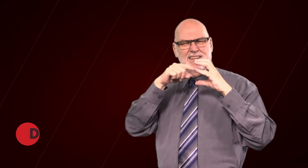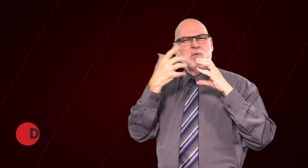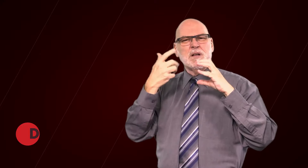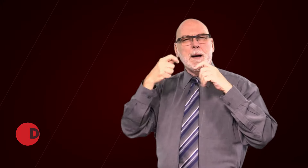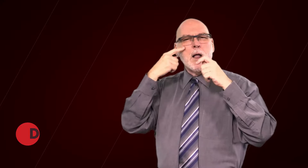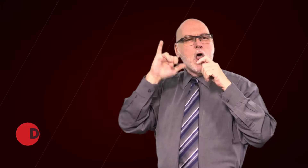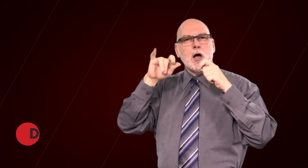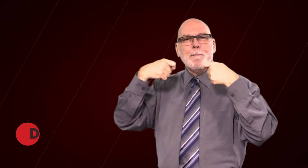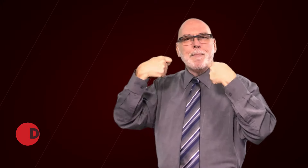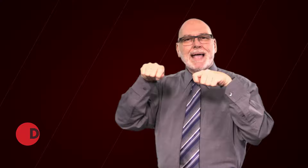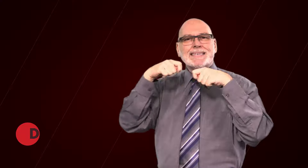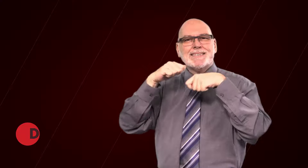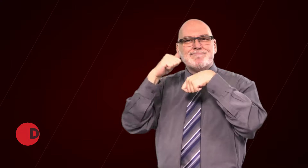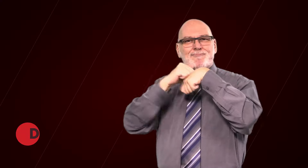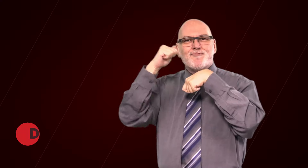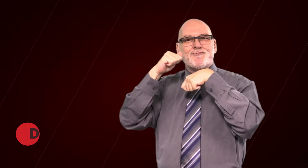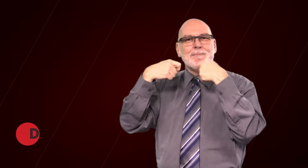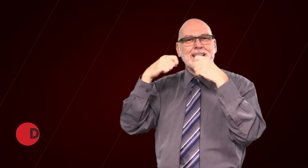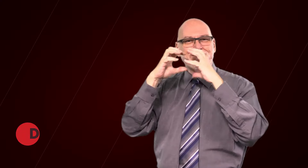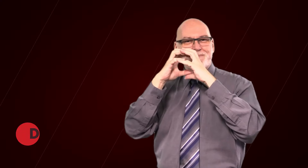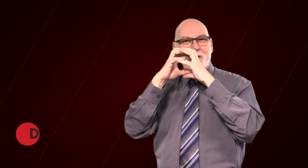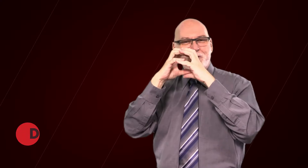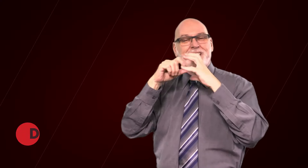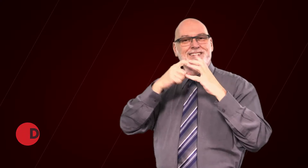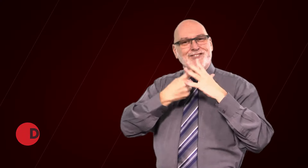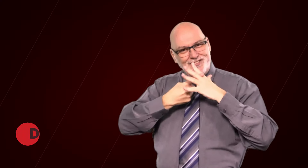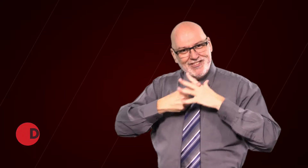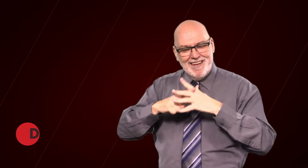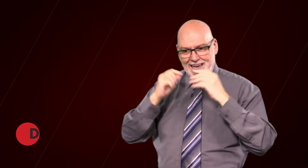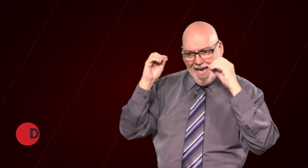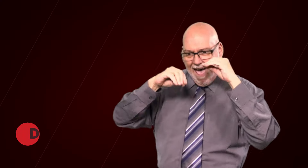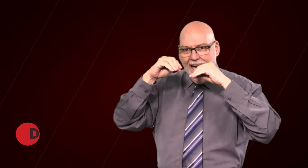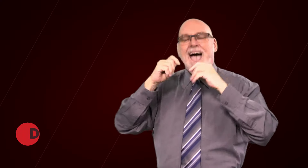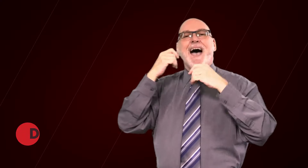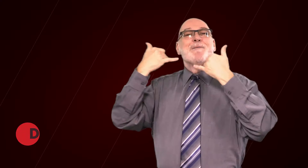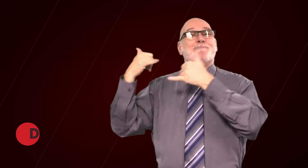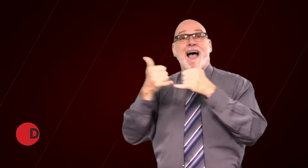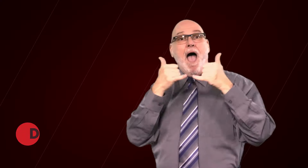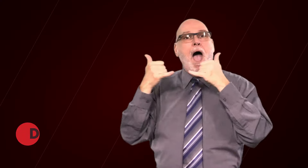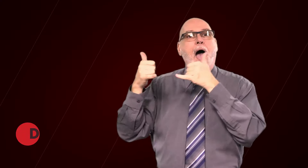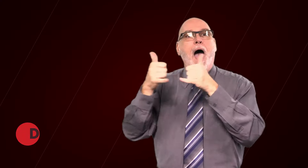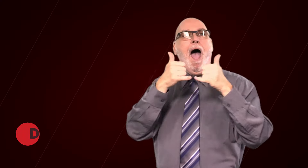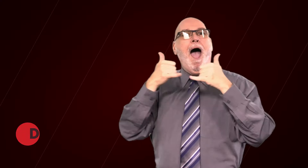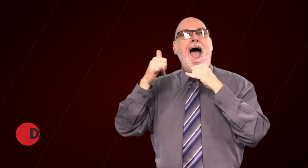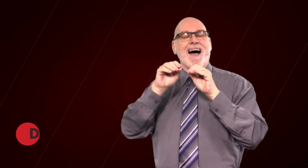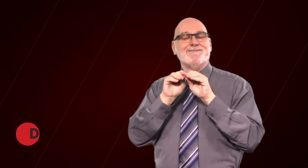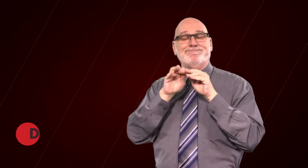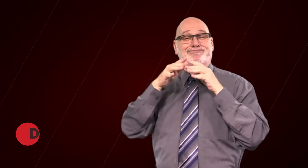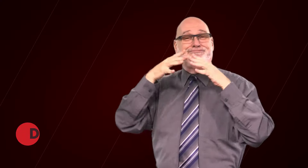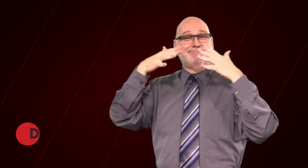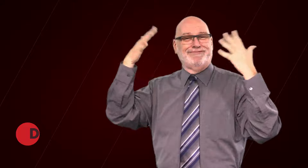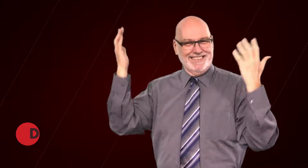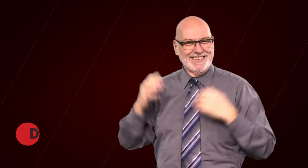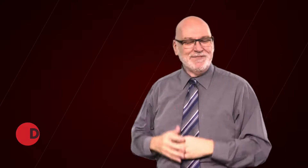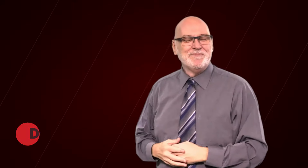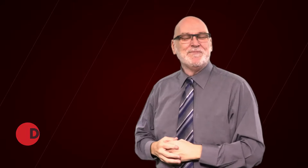It's a hard plastic ball. They started playing and the game only grew from there.